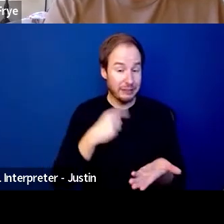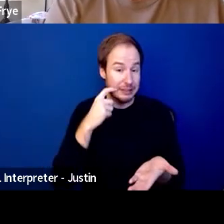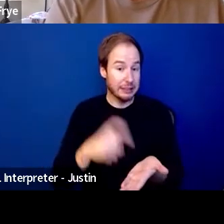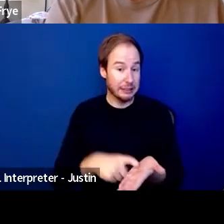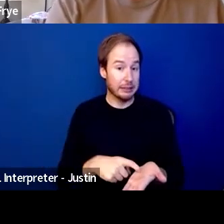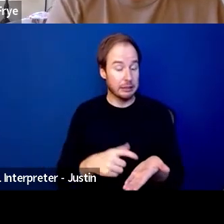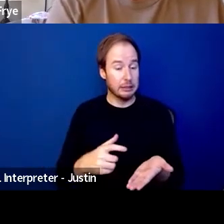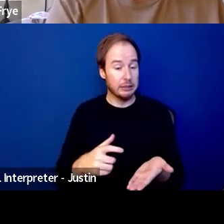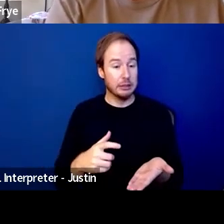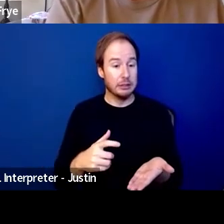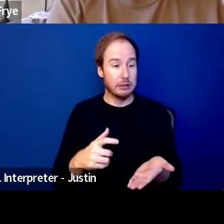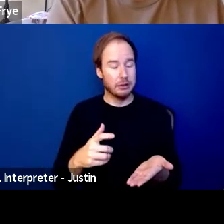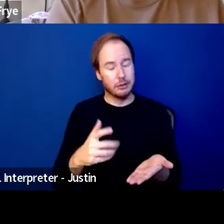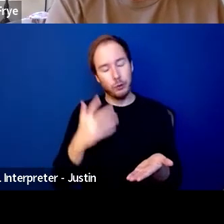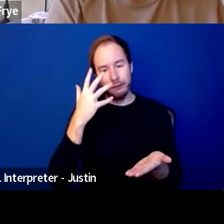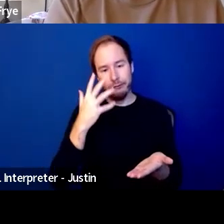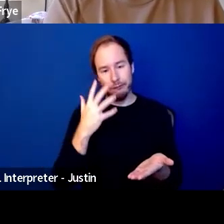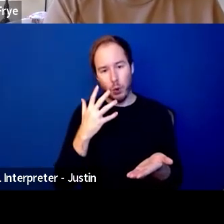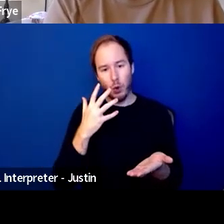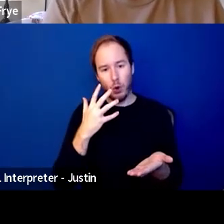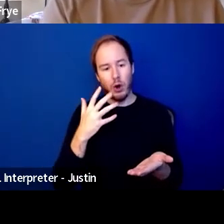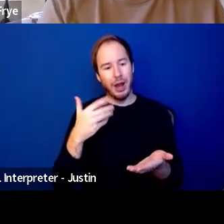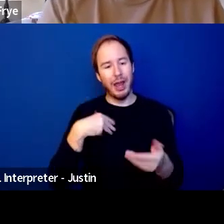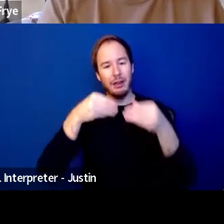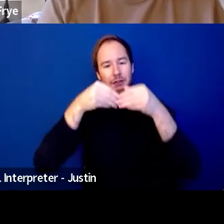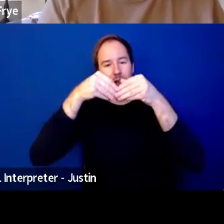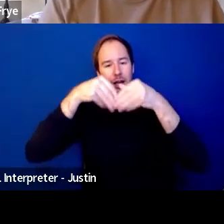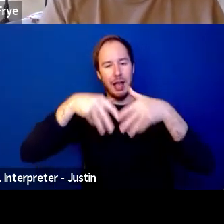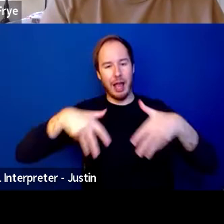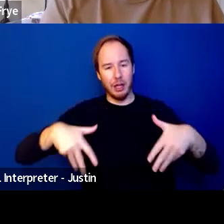the unfortunate hierarchical component of medicine too